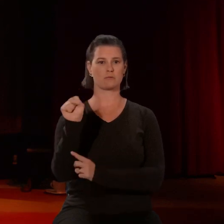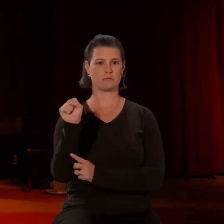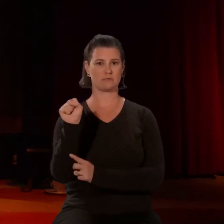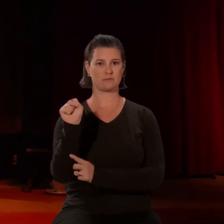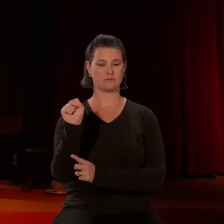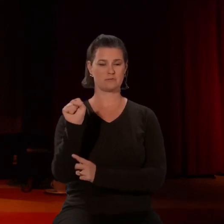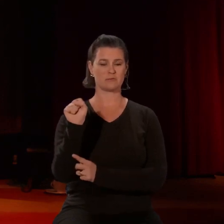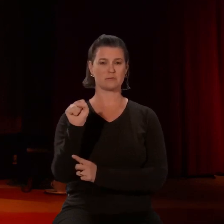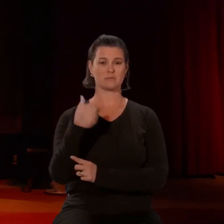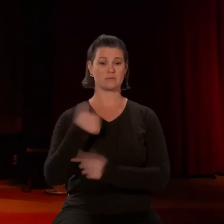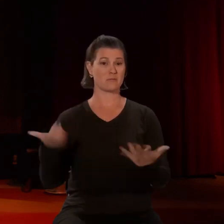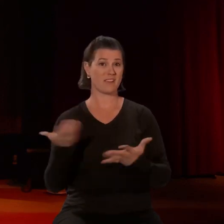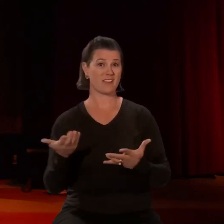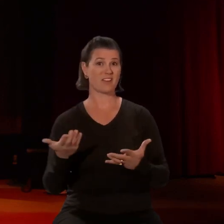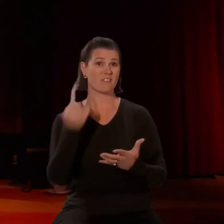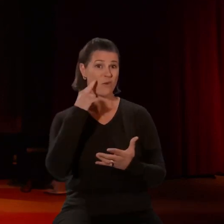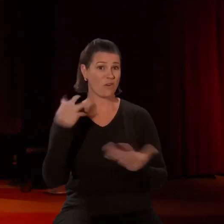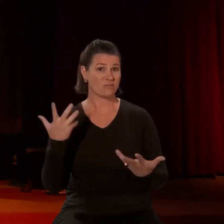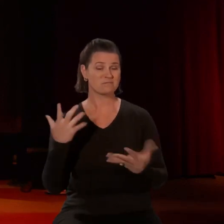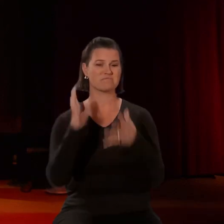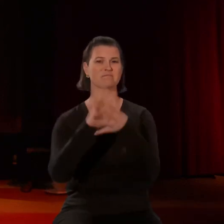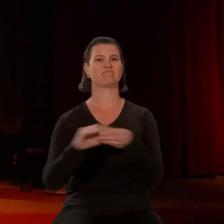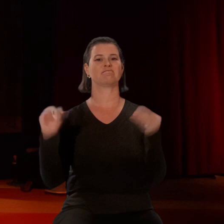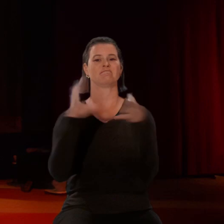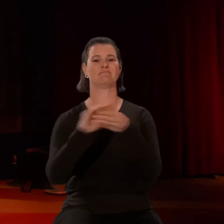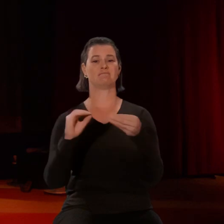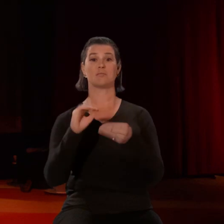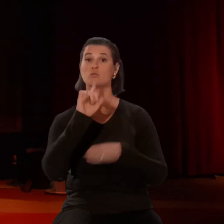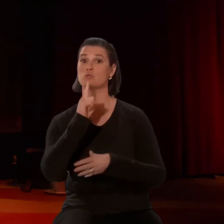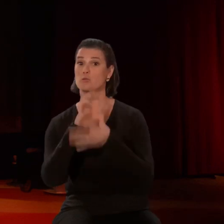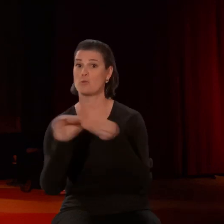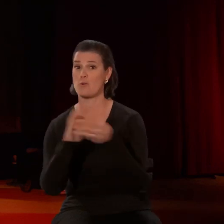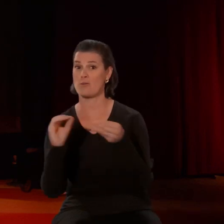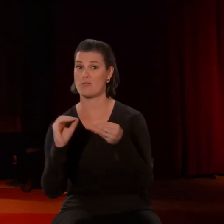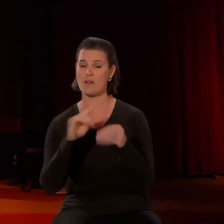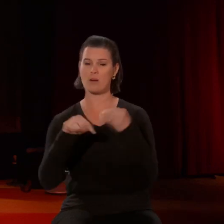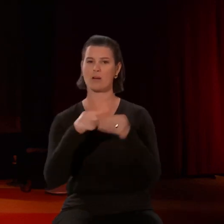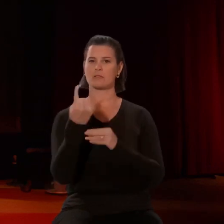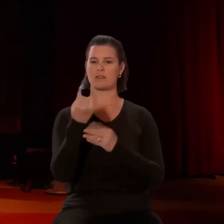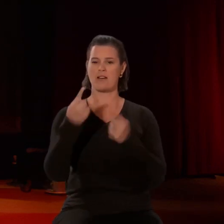I'm here to tell you a story, a true story, mind you, about something that happened not too far from here.